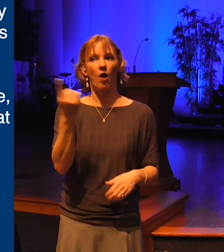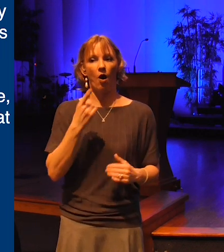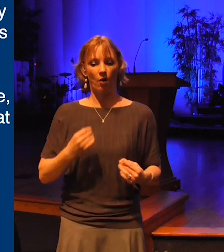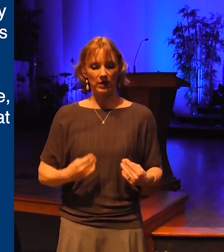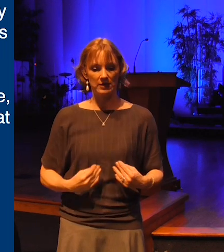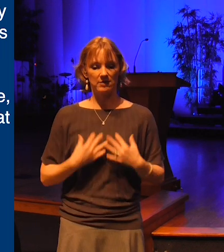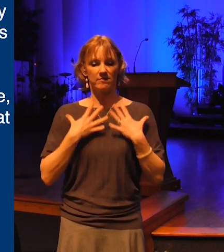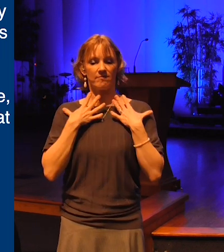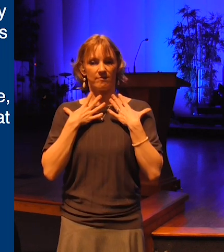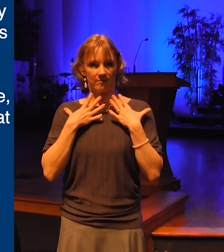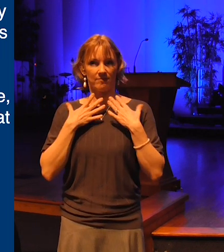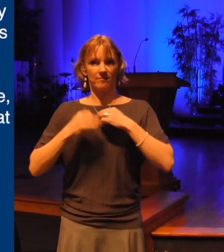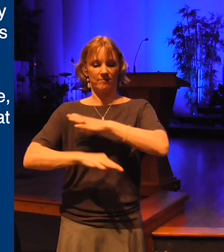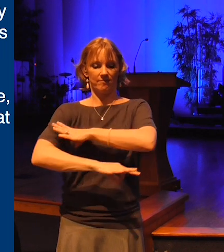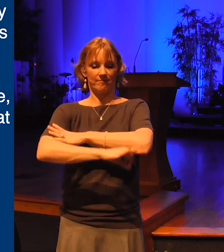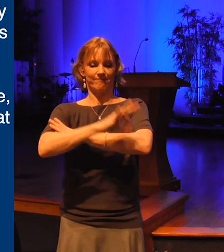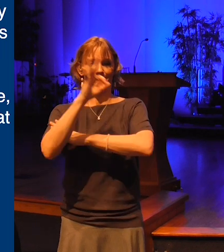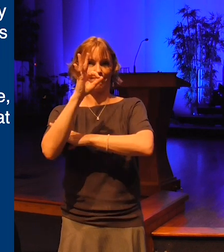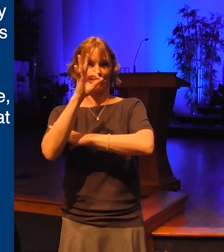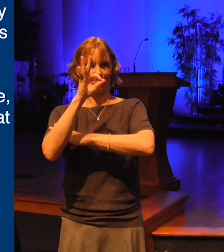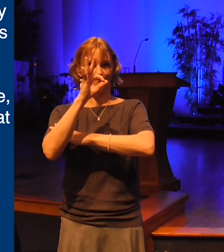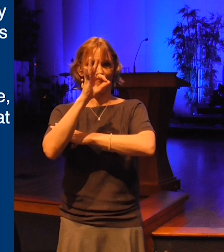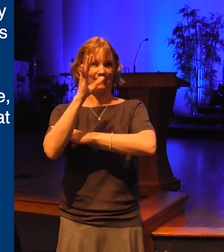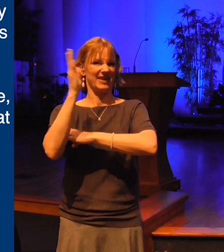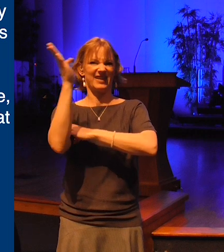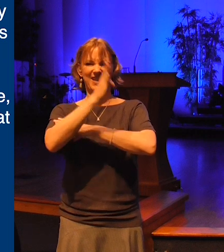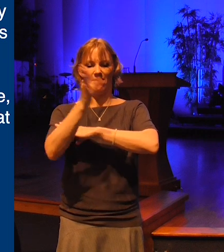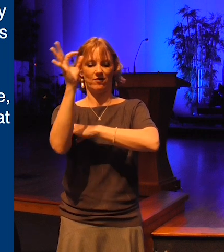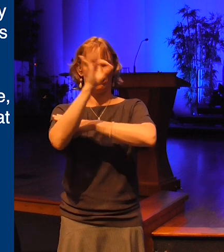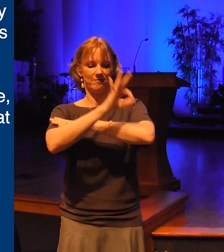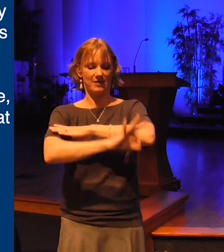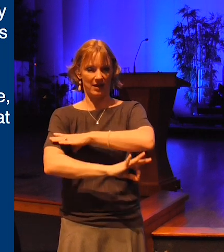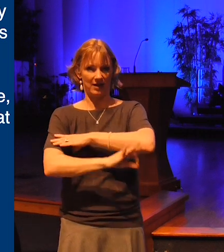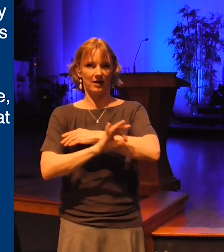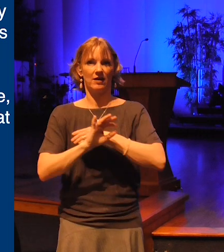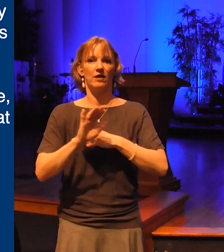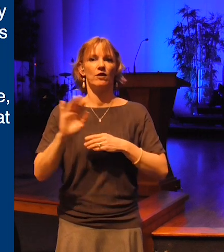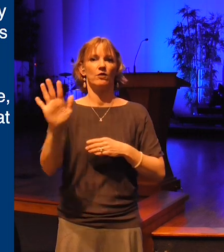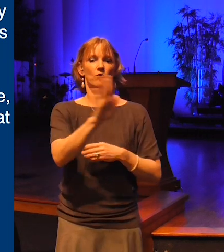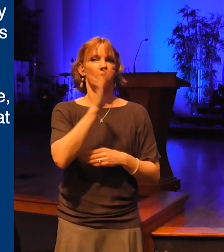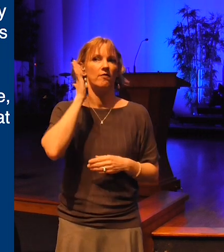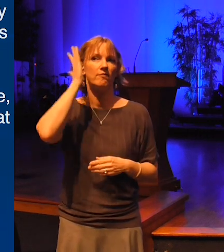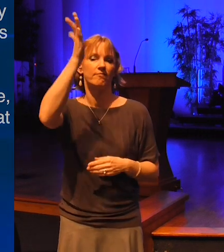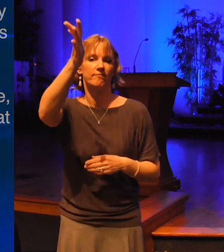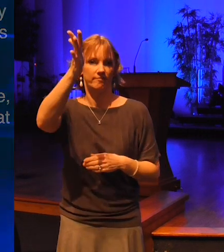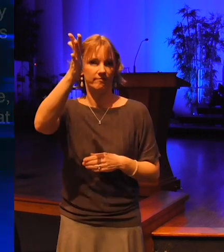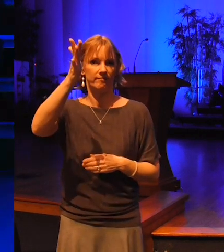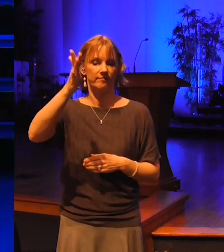setting is the sun of your destiny so taking that into prayer I invite any of our prayer